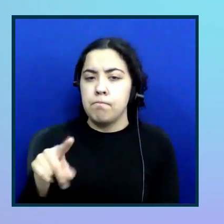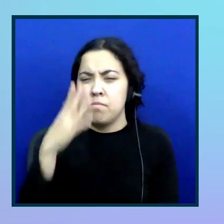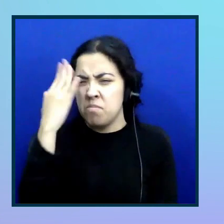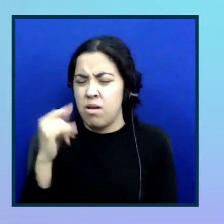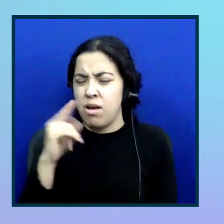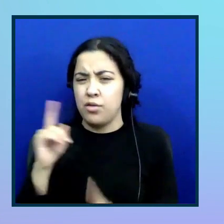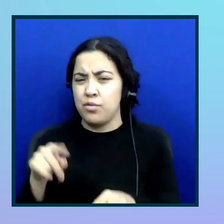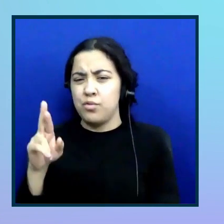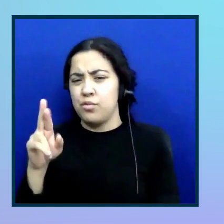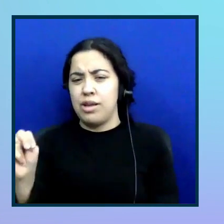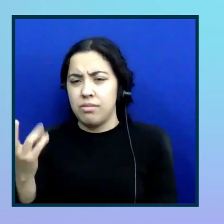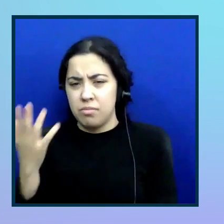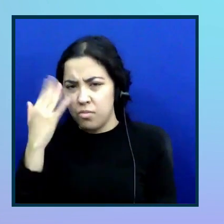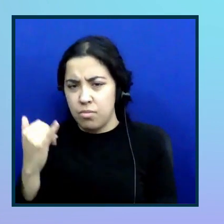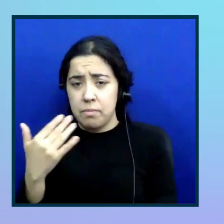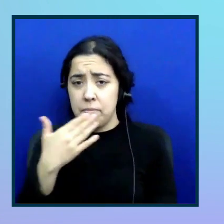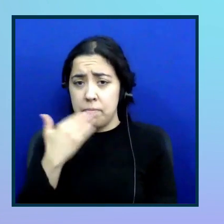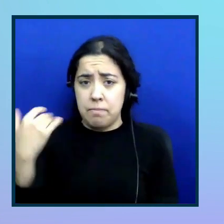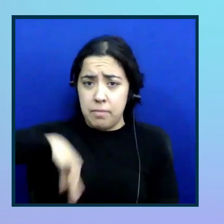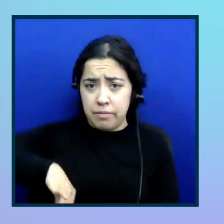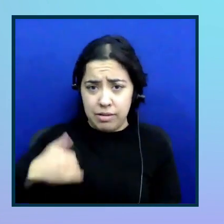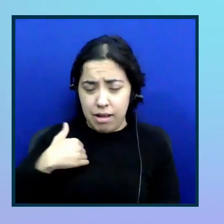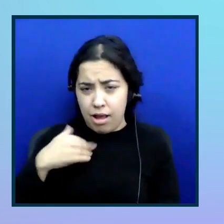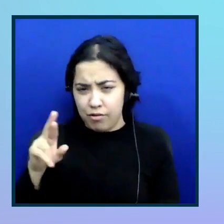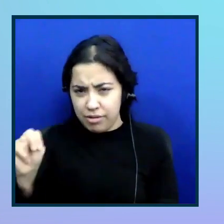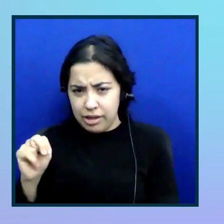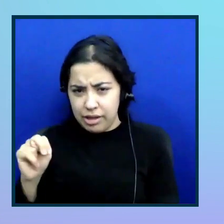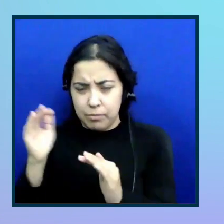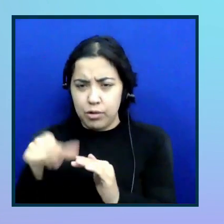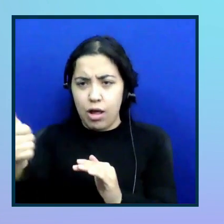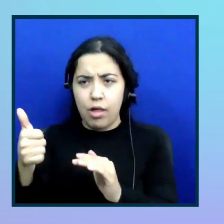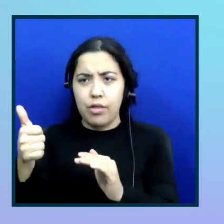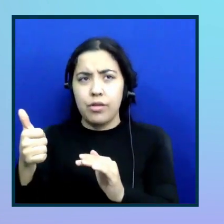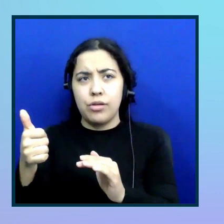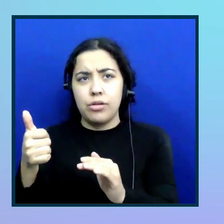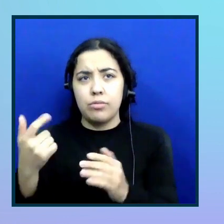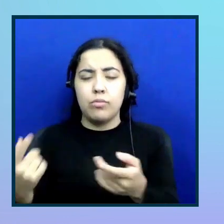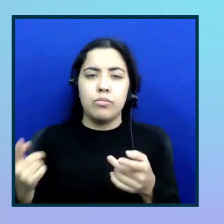Are there any benefits to using React Native over other cross platform frameworks for accessibility?